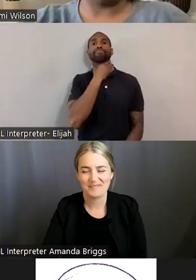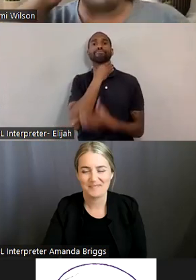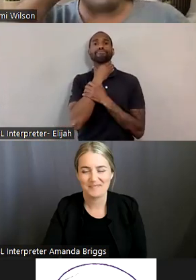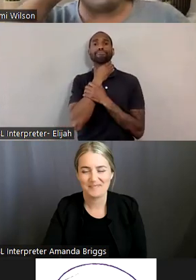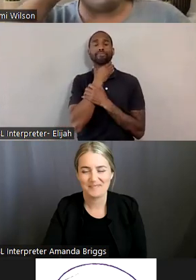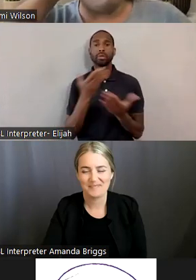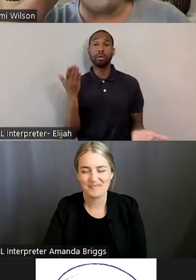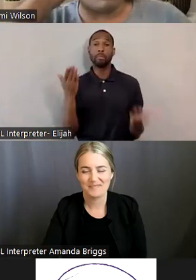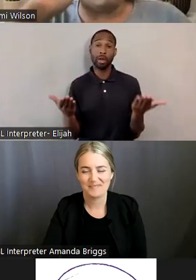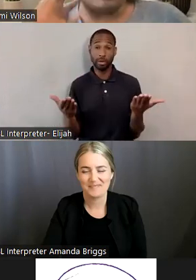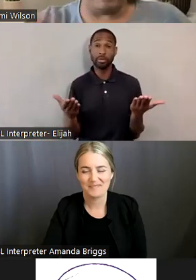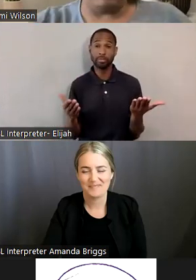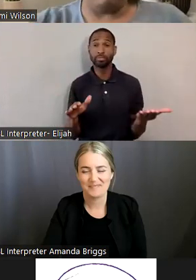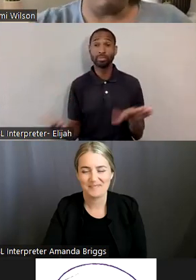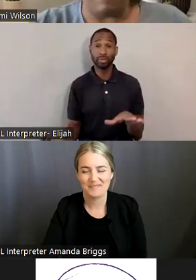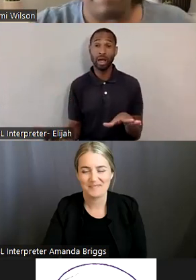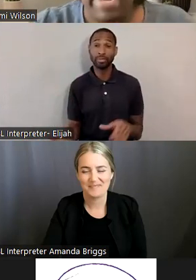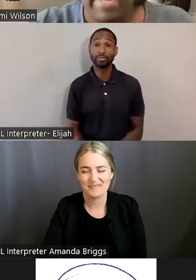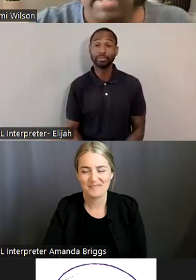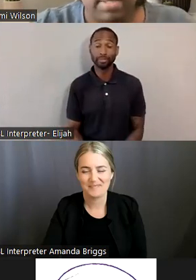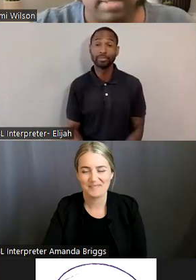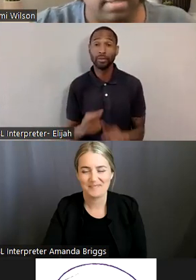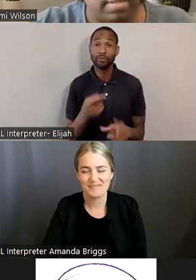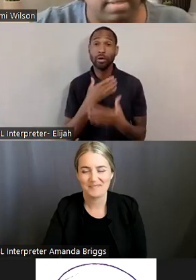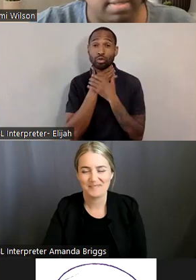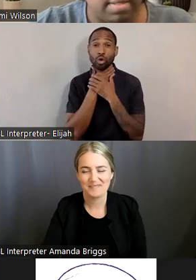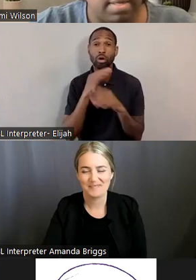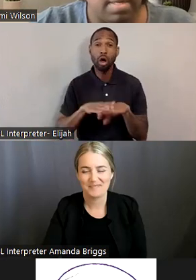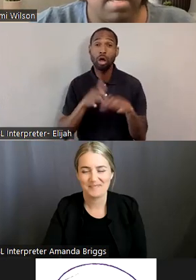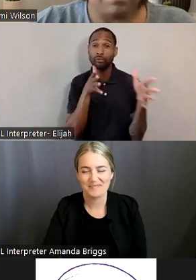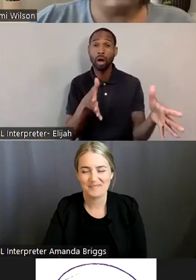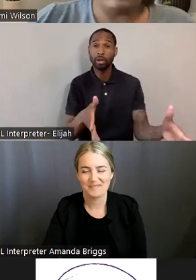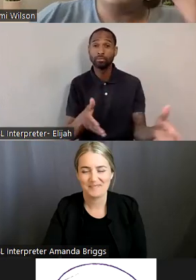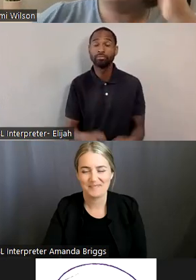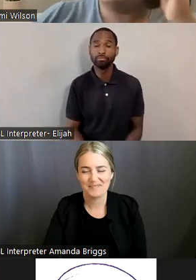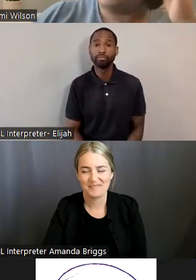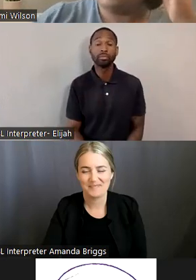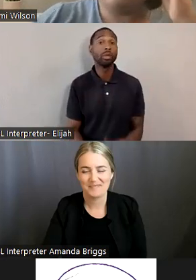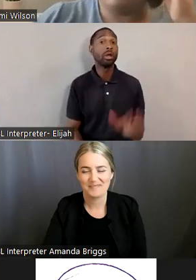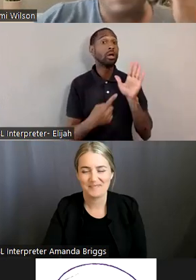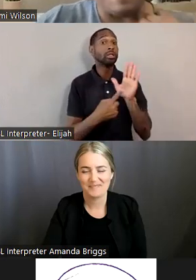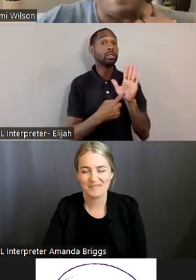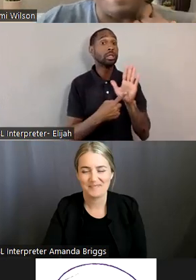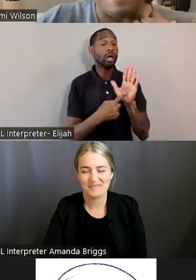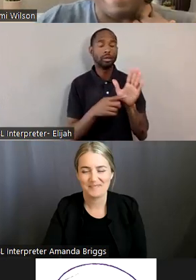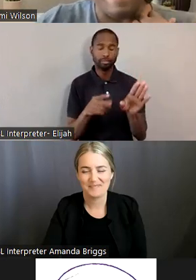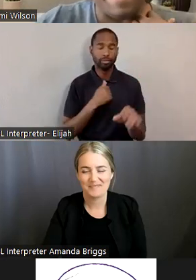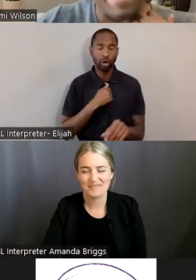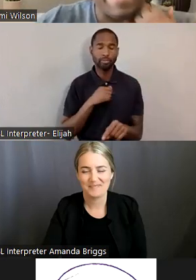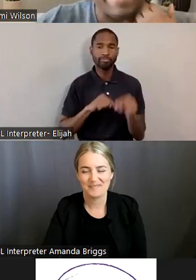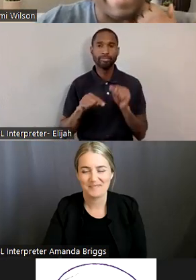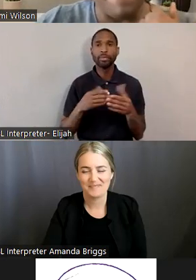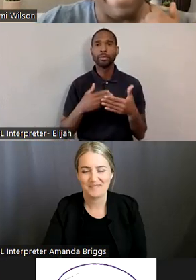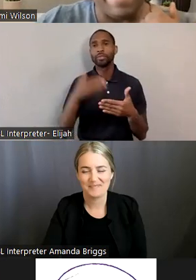dying from that. Signs, oh sorry, you can go to the next slide, please.